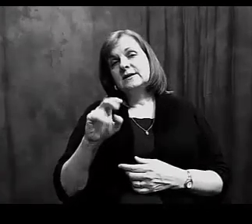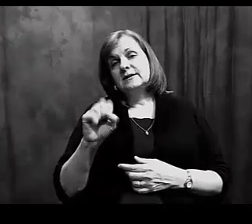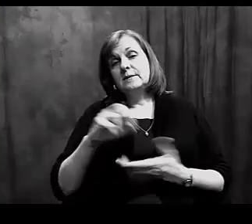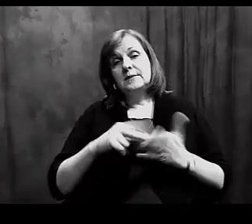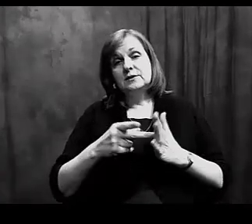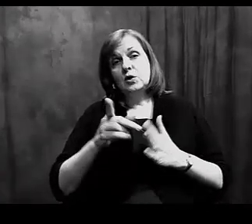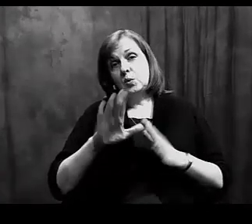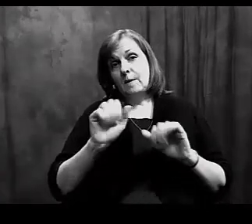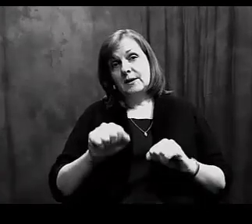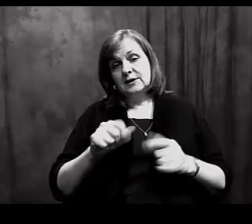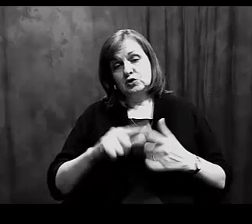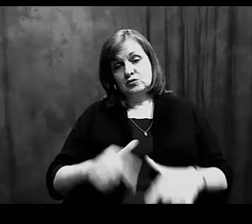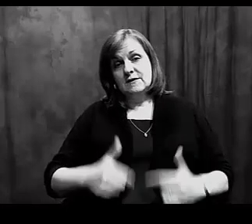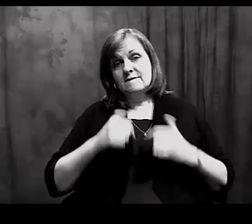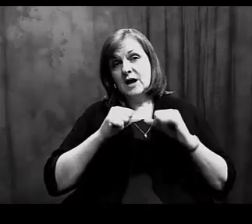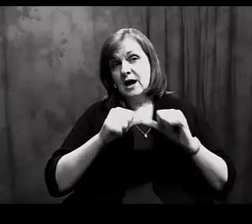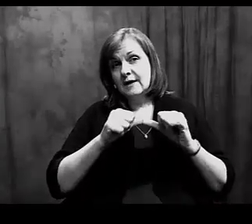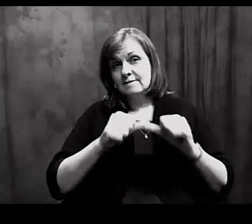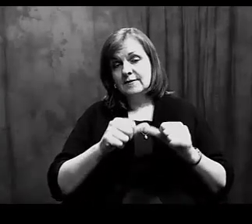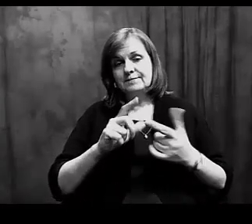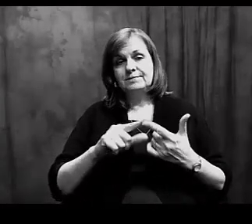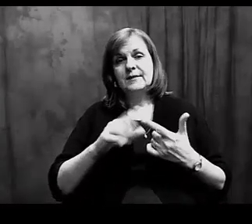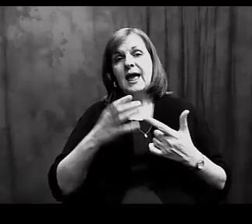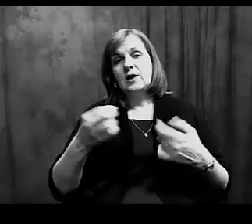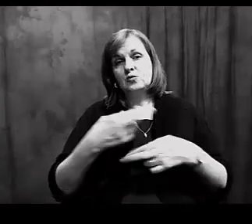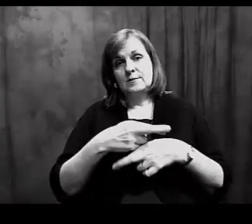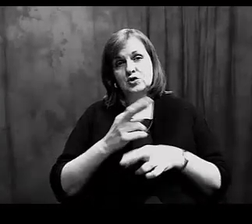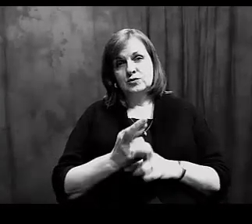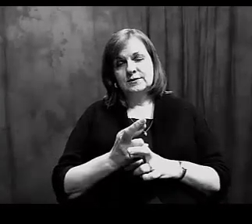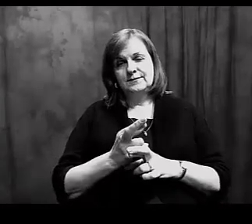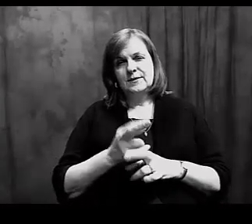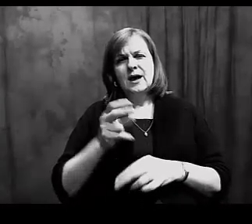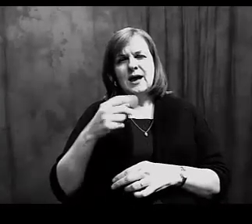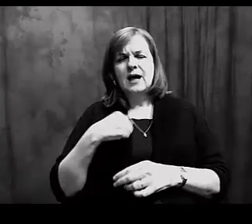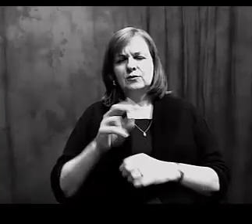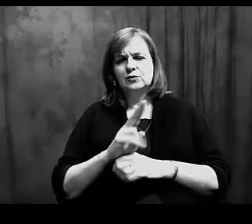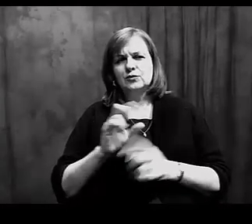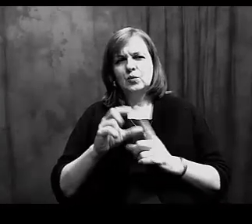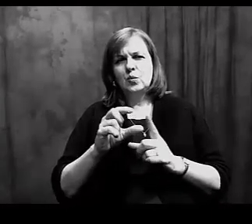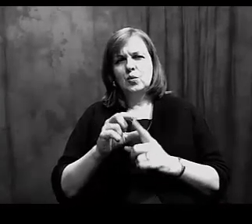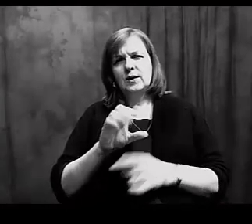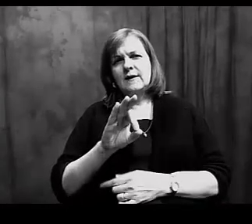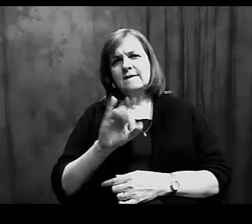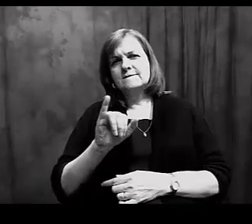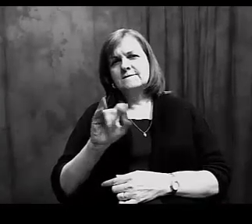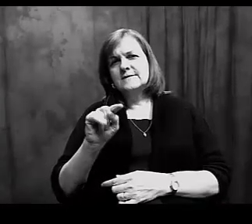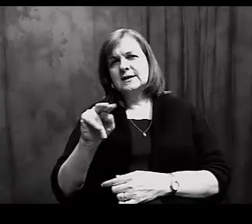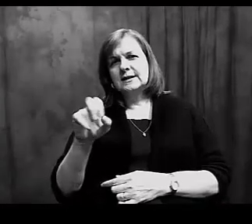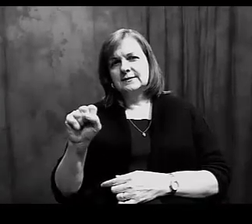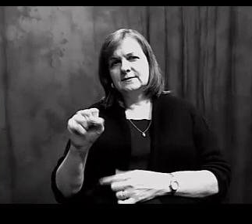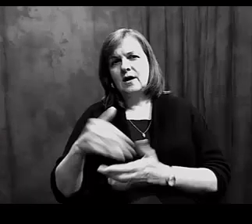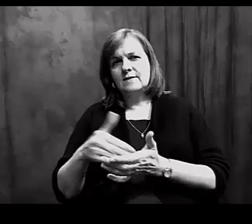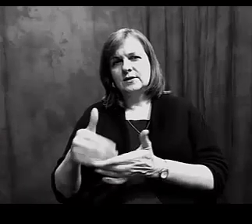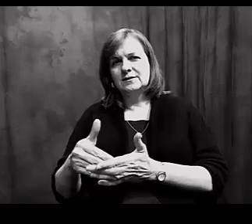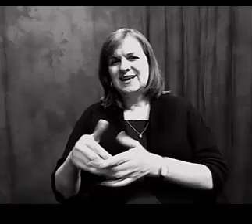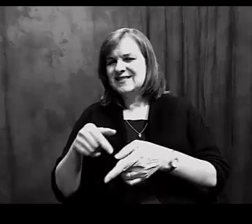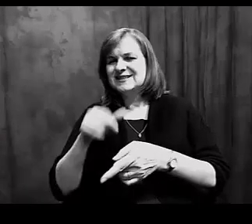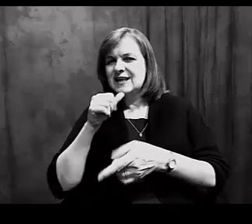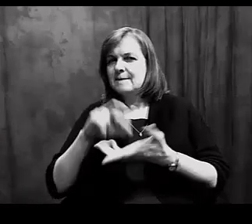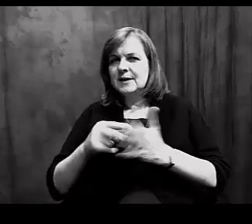and reproduce this is going to be a really important term for us and I'm gonna use fitness a lot -- don't think about it like going to